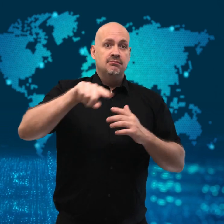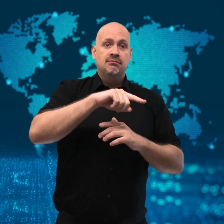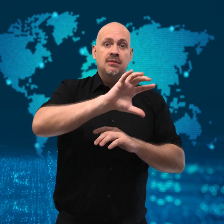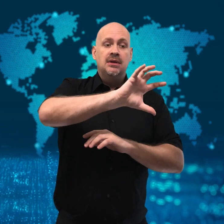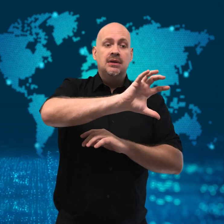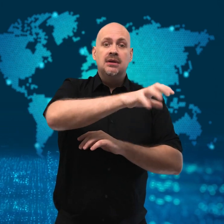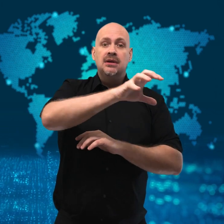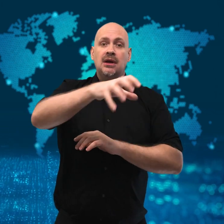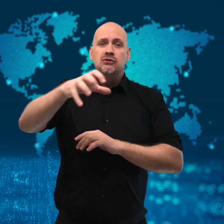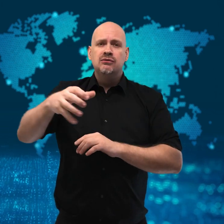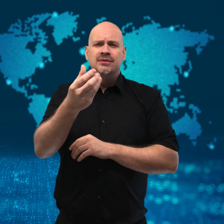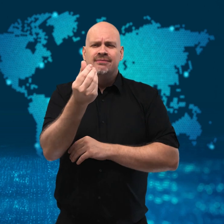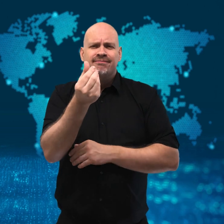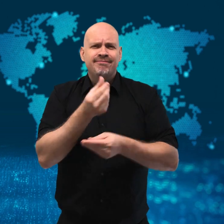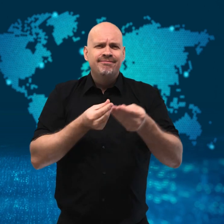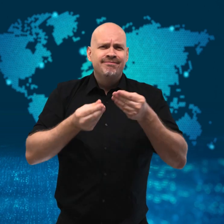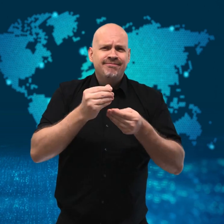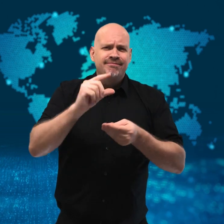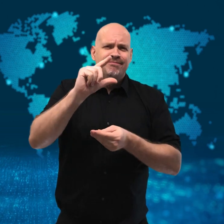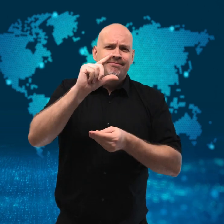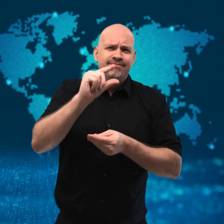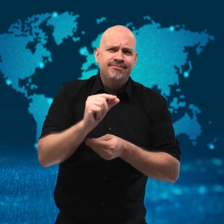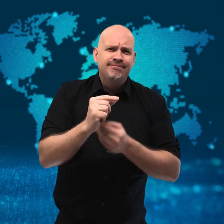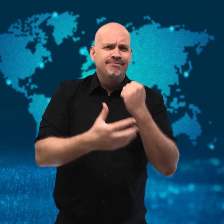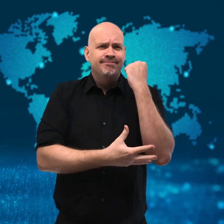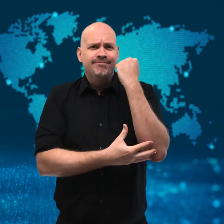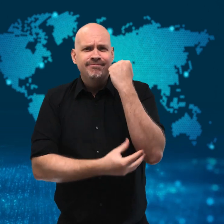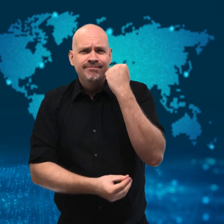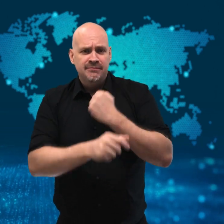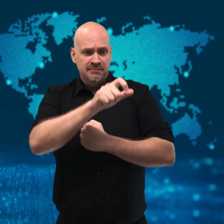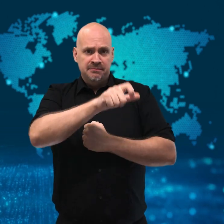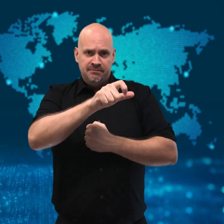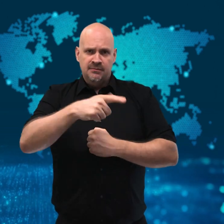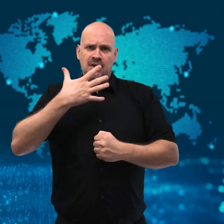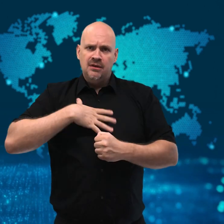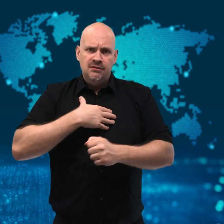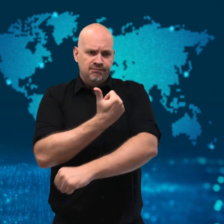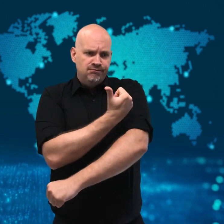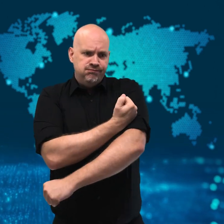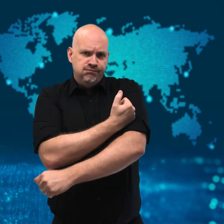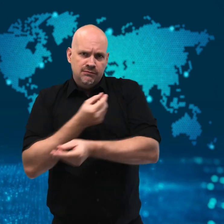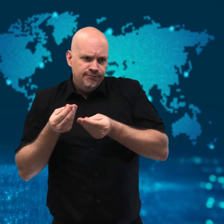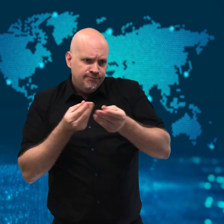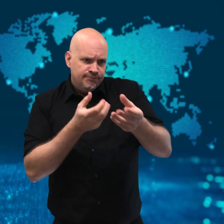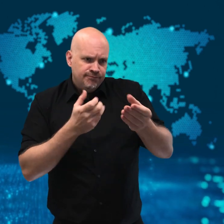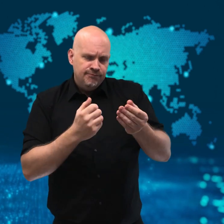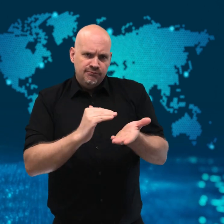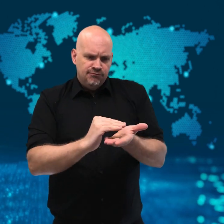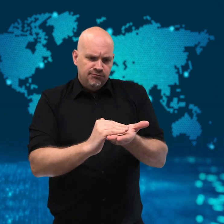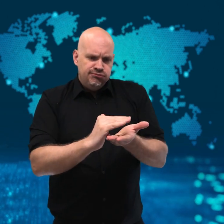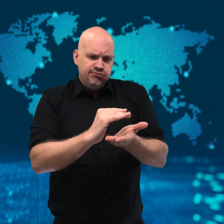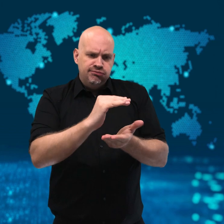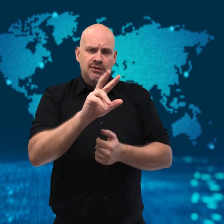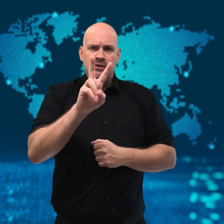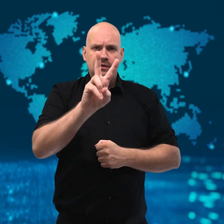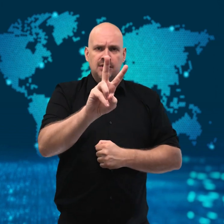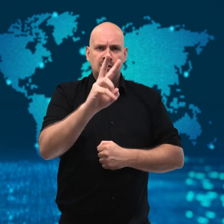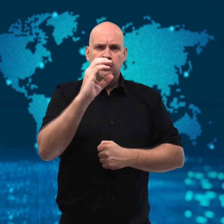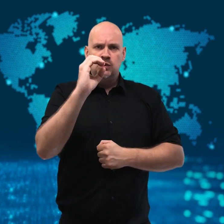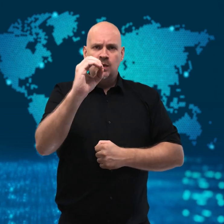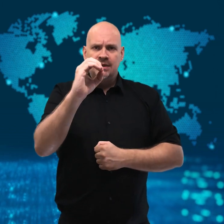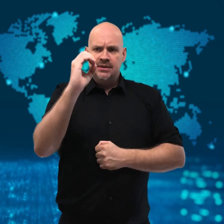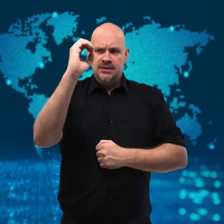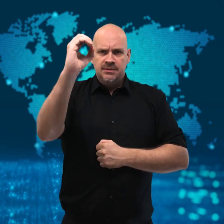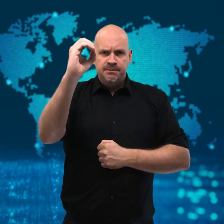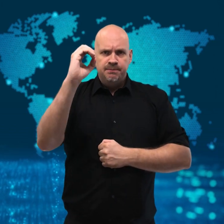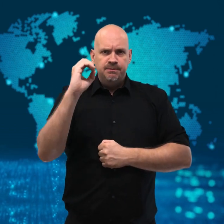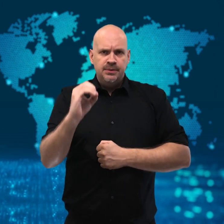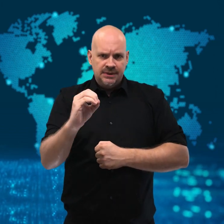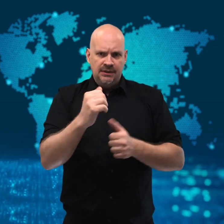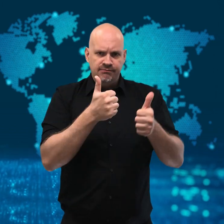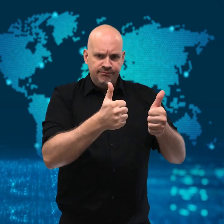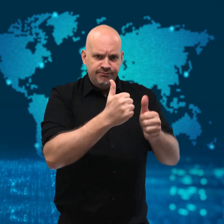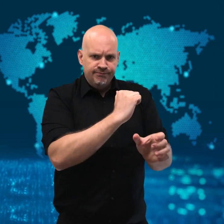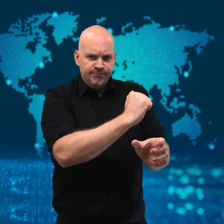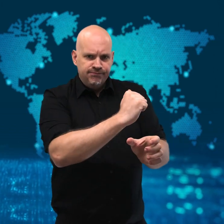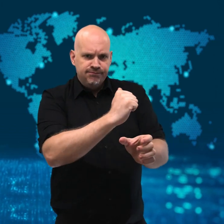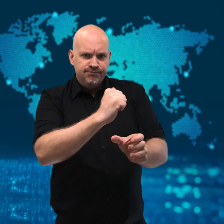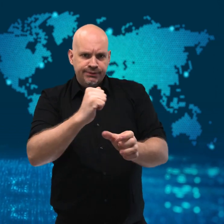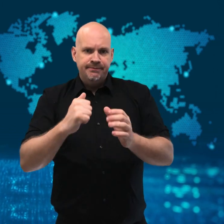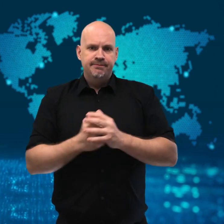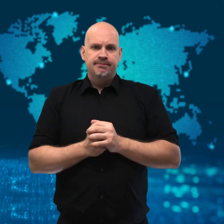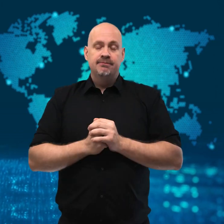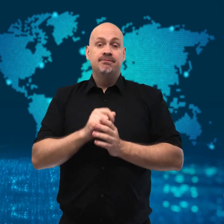COVAX aims to vaccinate at least 20% of poorer nations’ population,